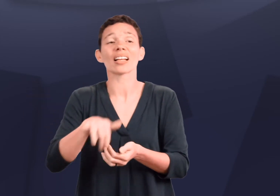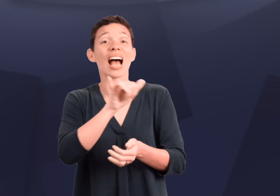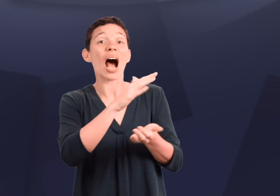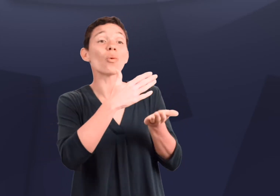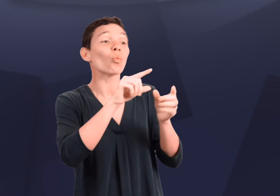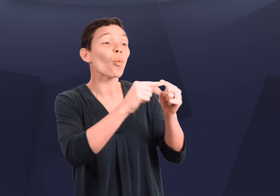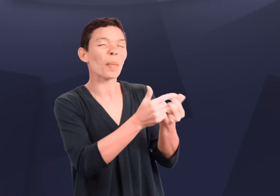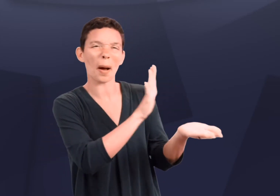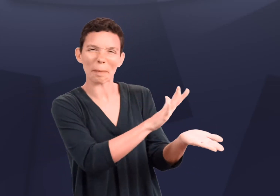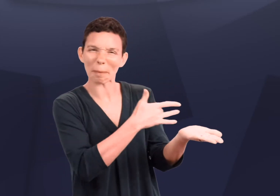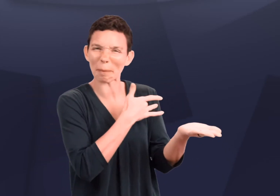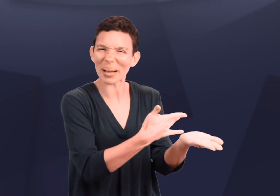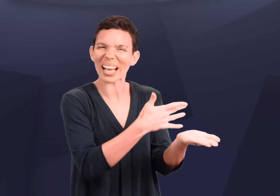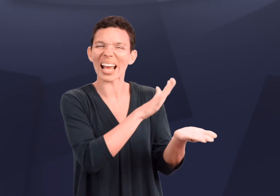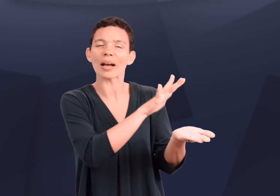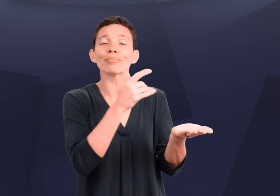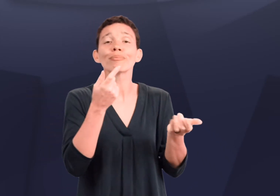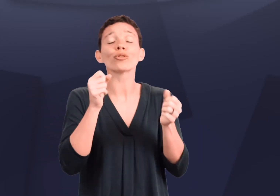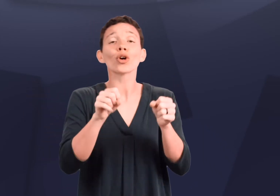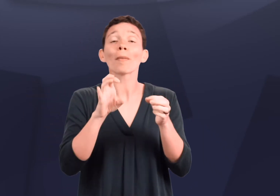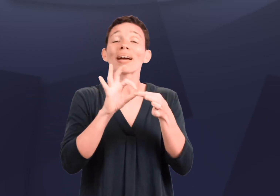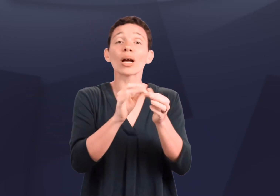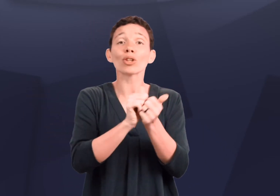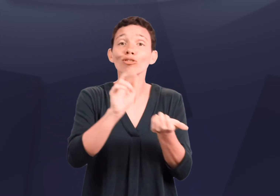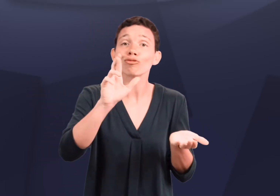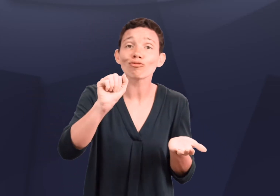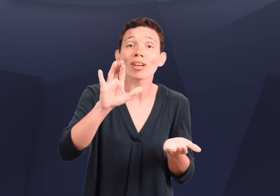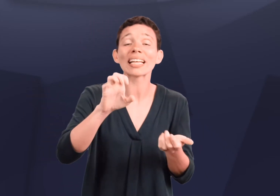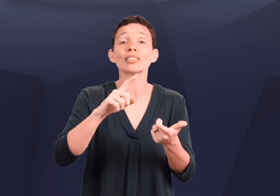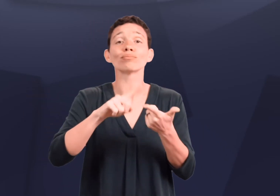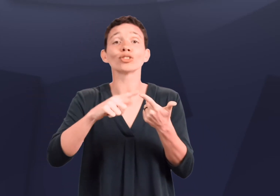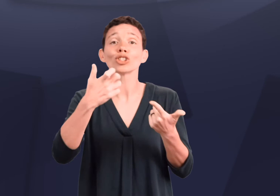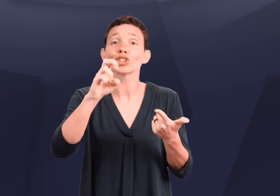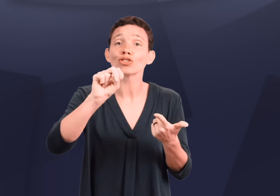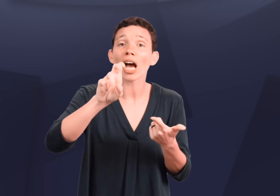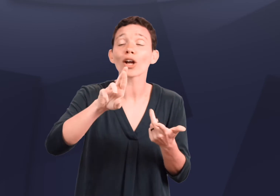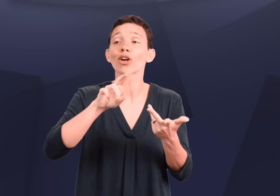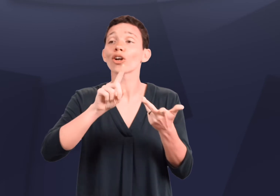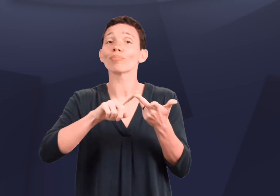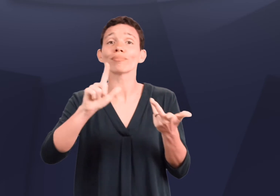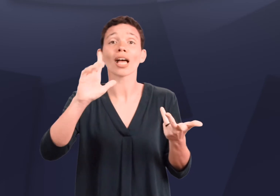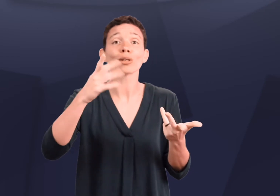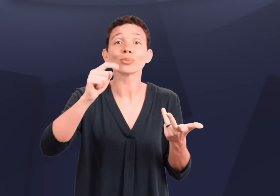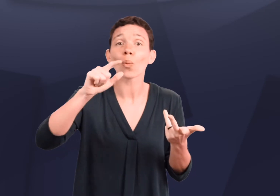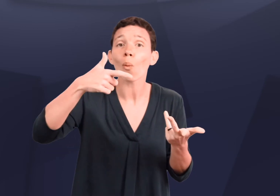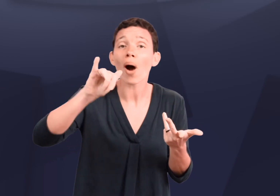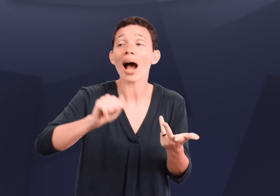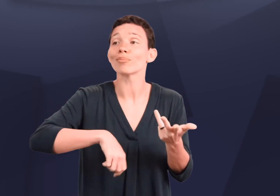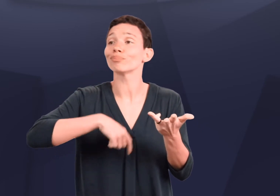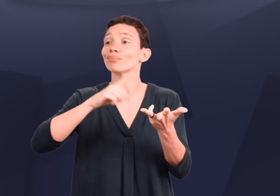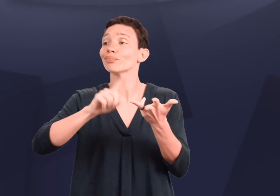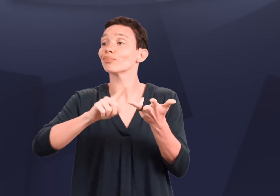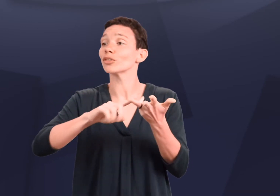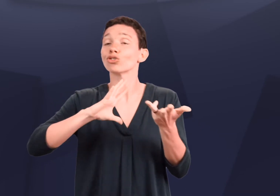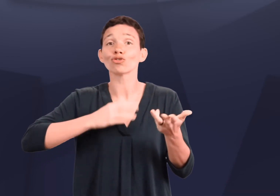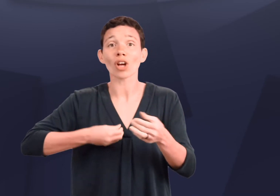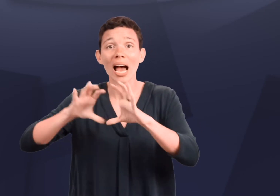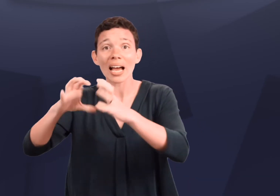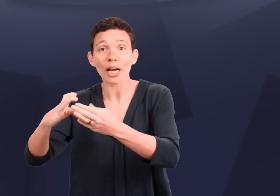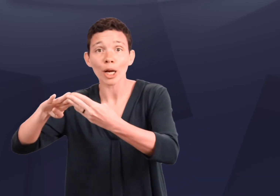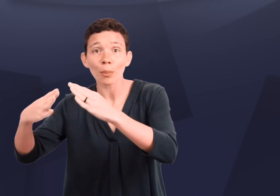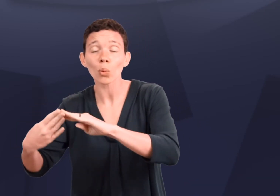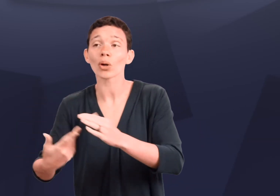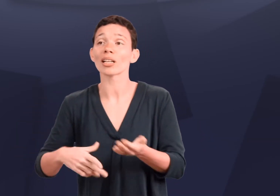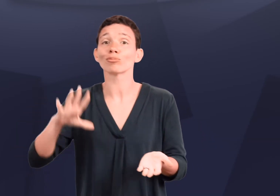It could be a family, people of a particular race, gender, LGBTQIA, the trans community,